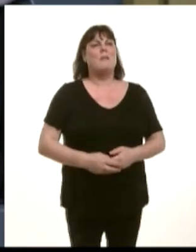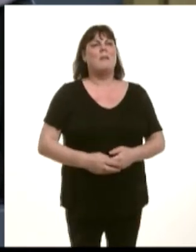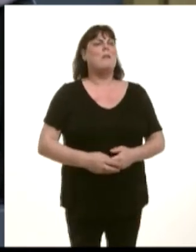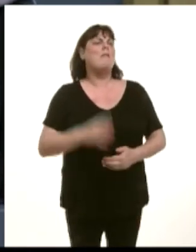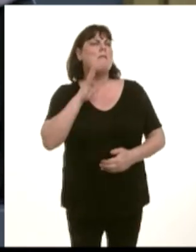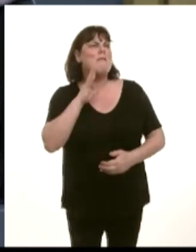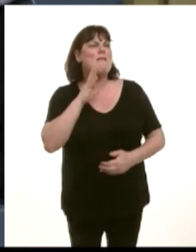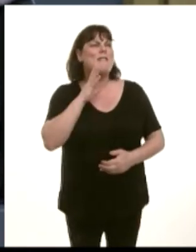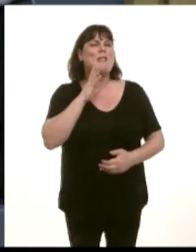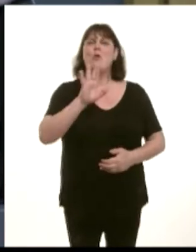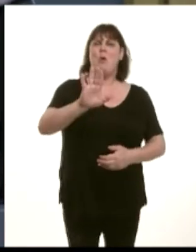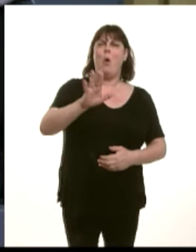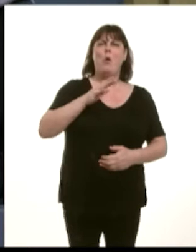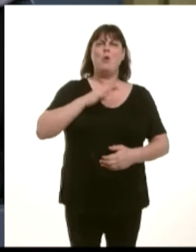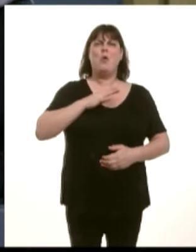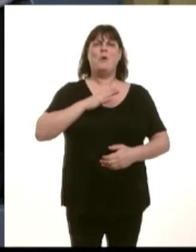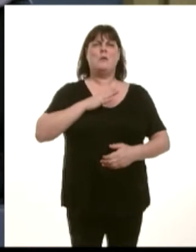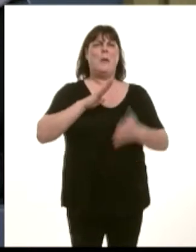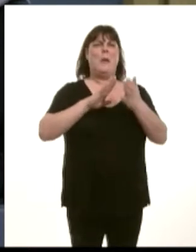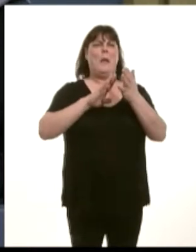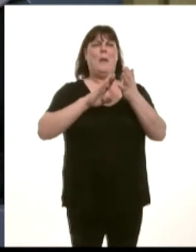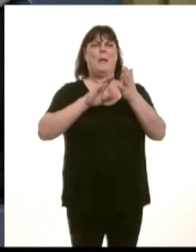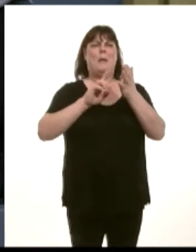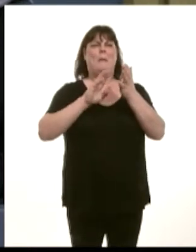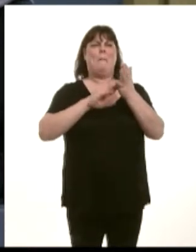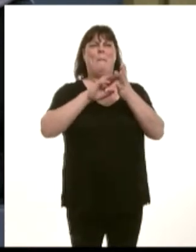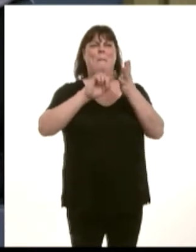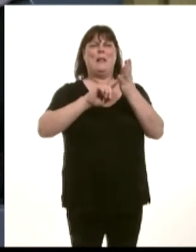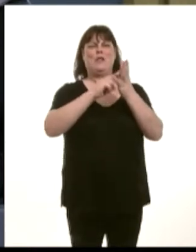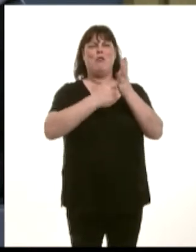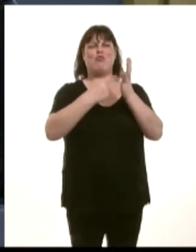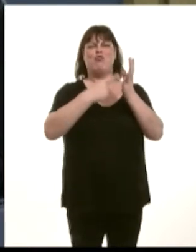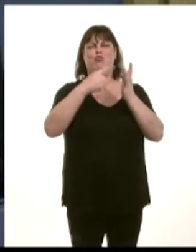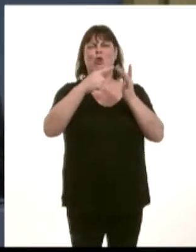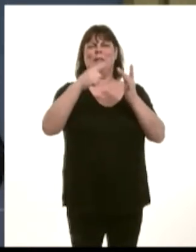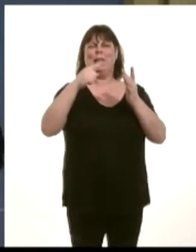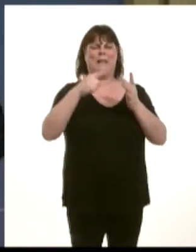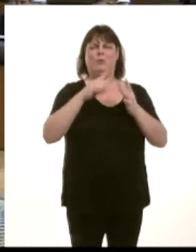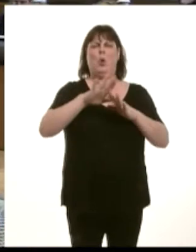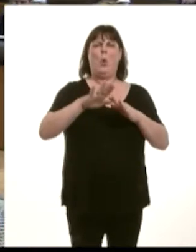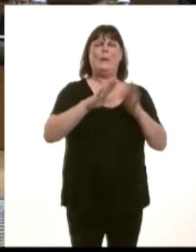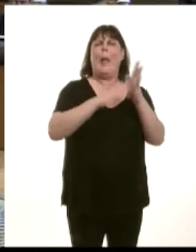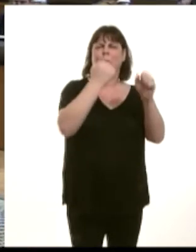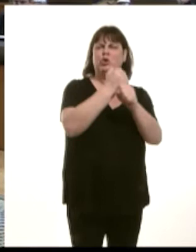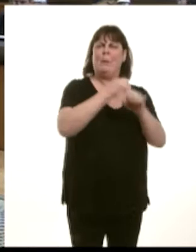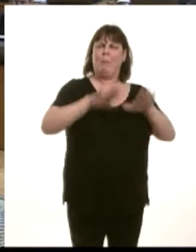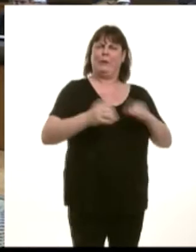It wasn’t a Ferrari, but—. [Interruption.] No, it certainly wasn’t a Maserati either; it was an MG—a good British make at the